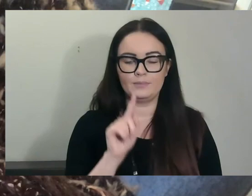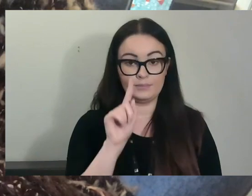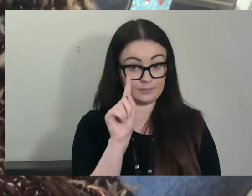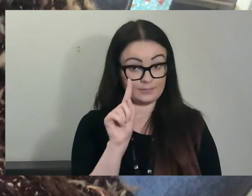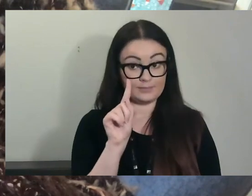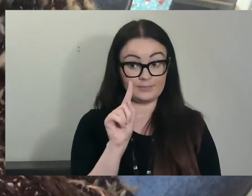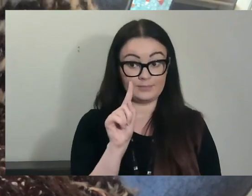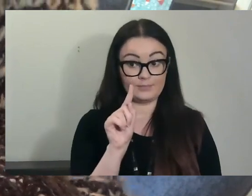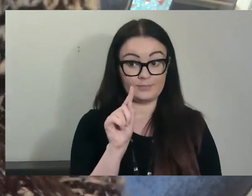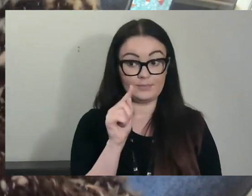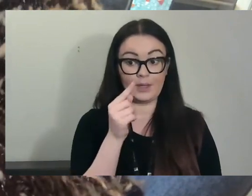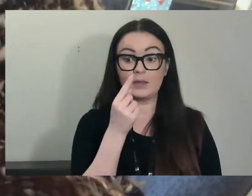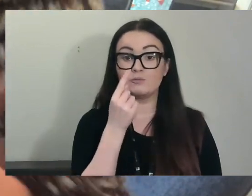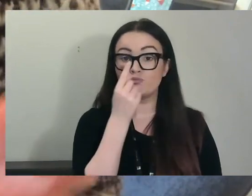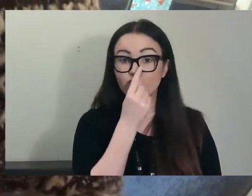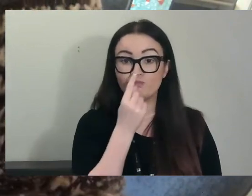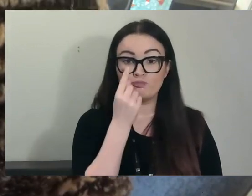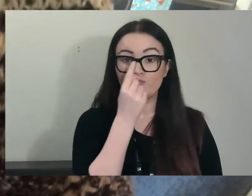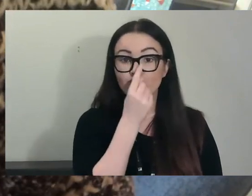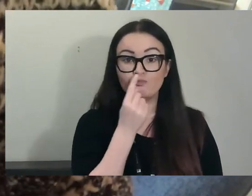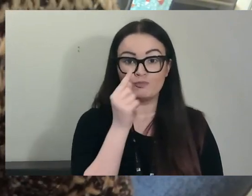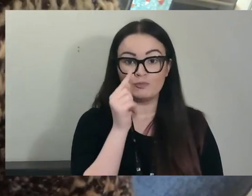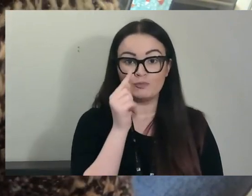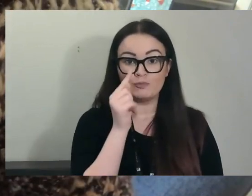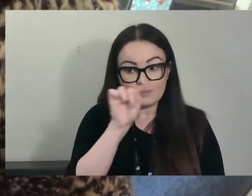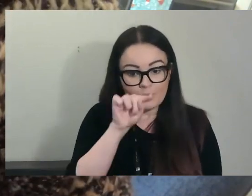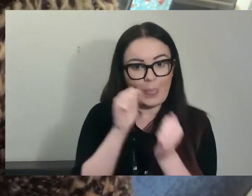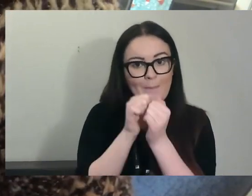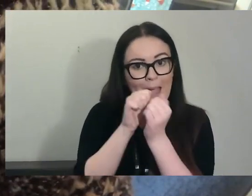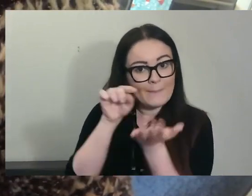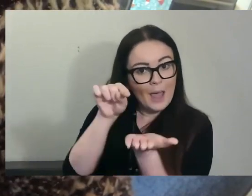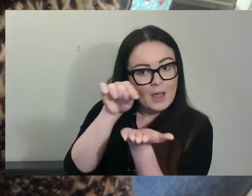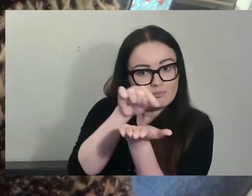excess like this and then I'm going to do a